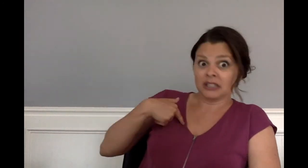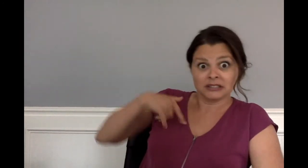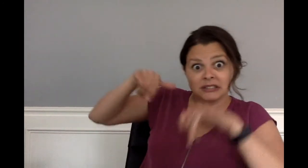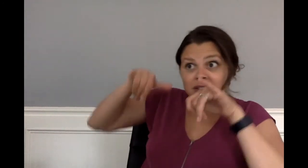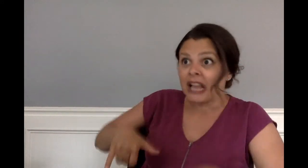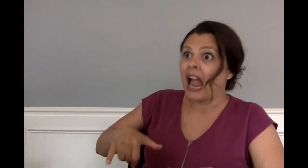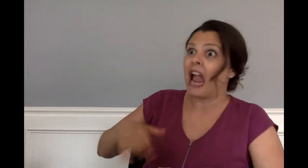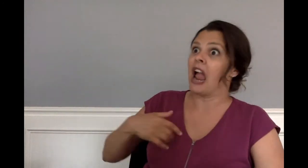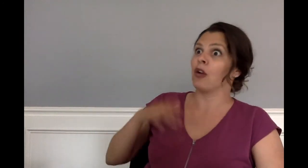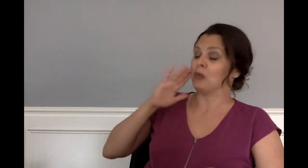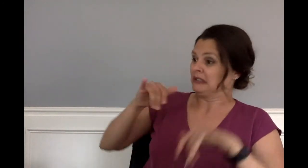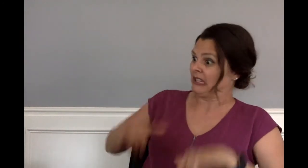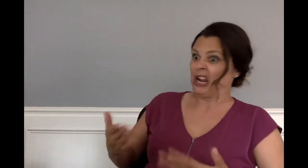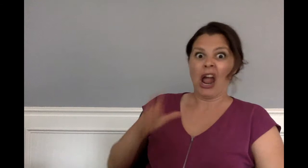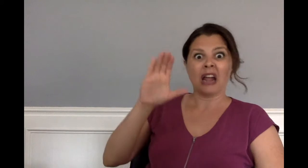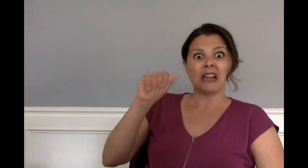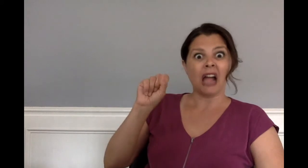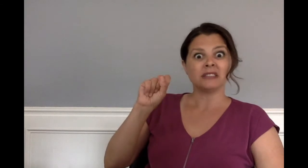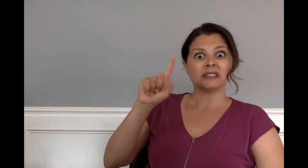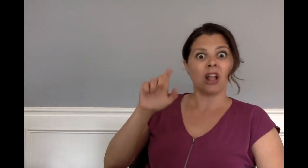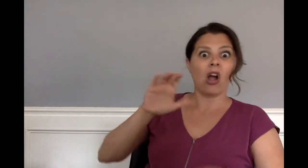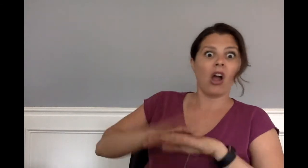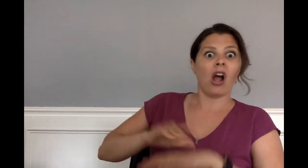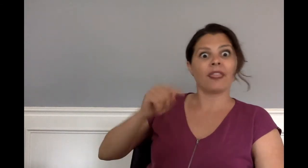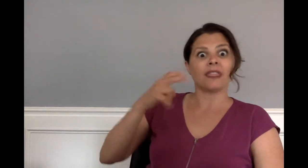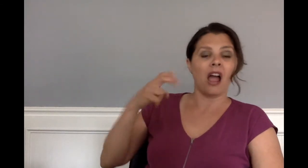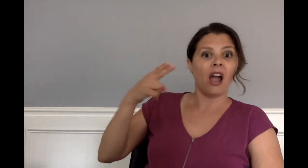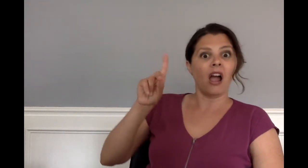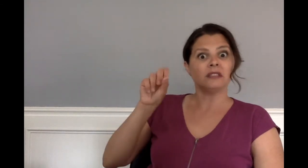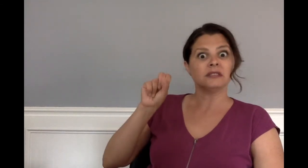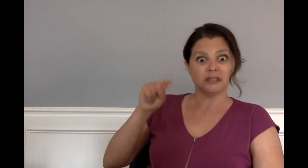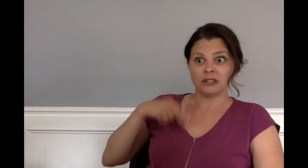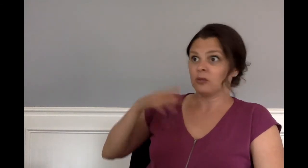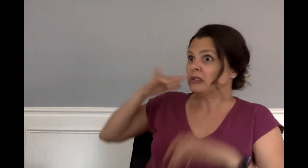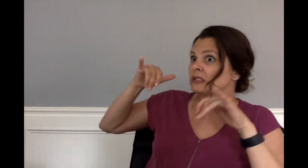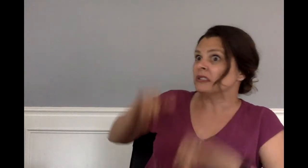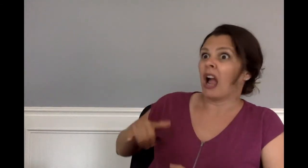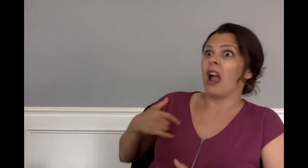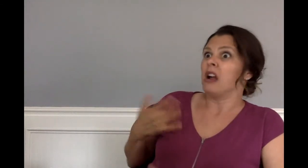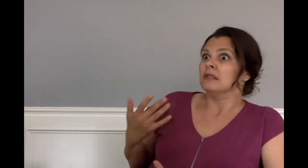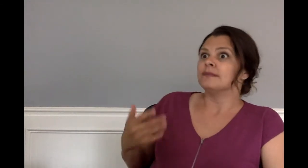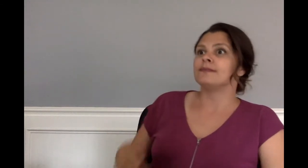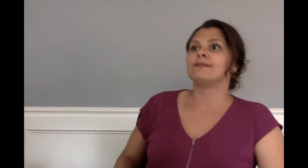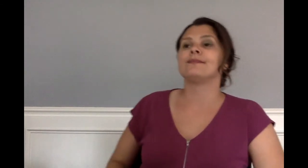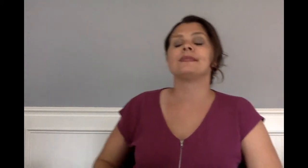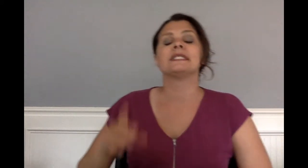“Am I going to stay here? In Castle-on-the-Hudson.”